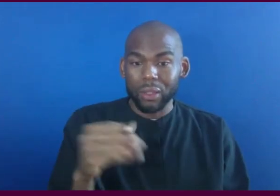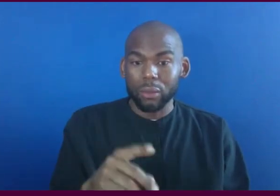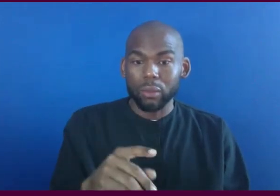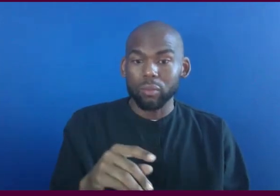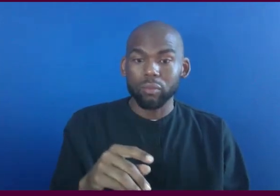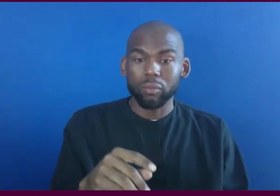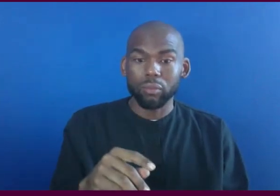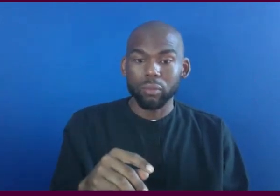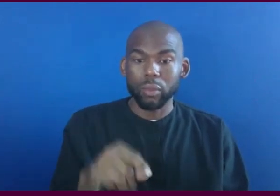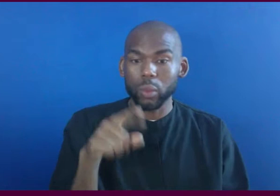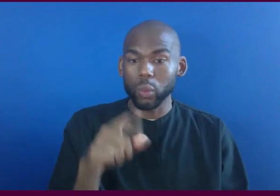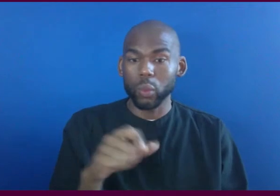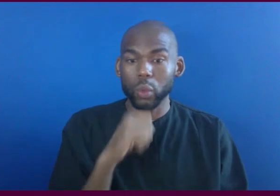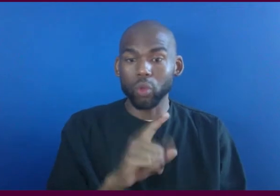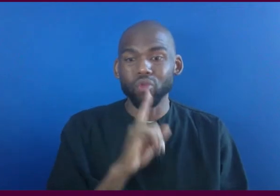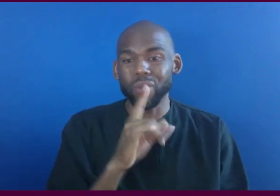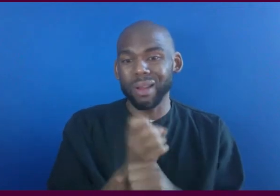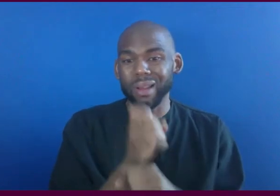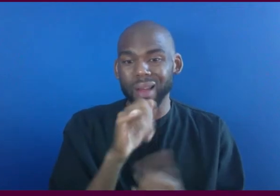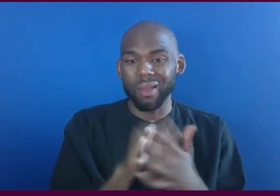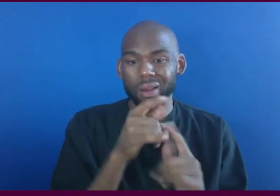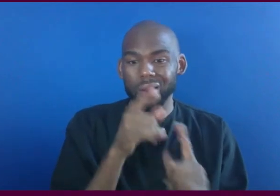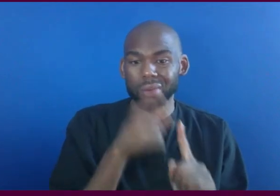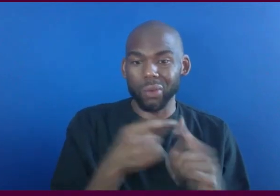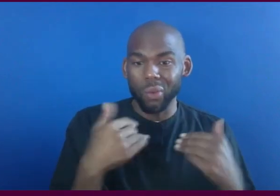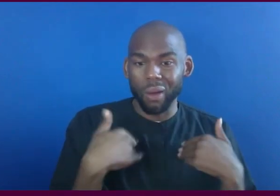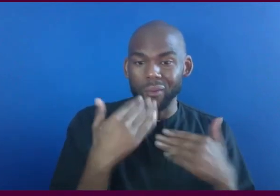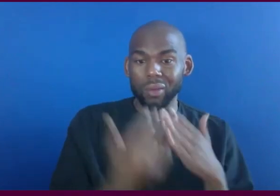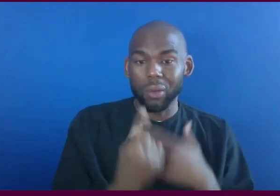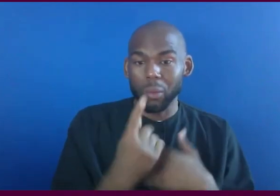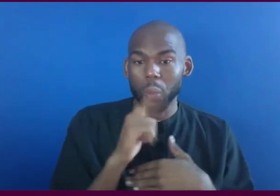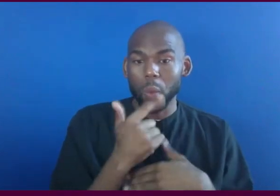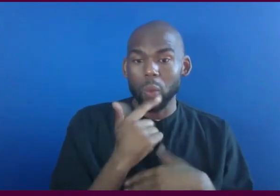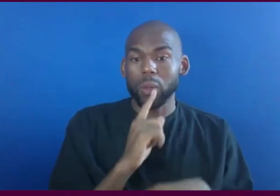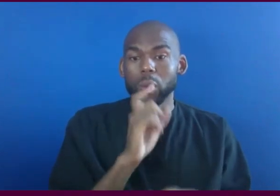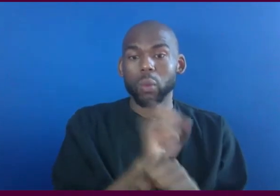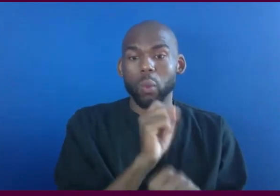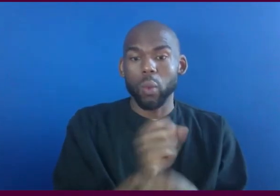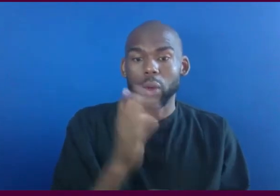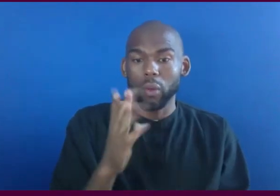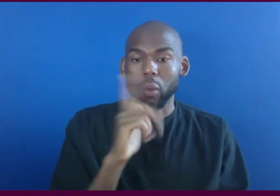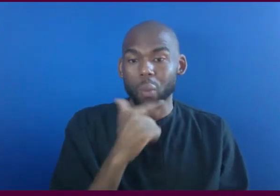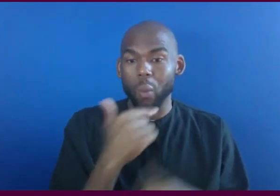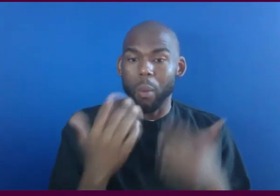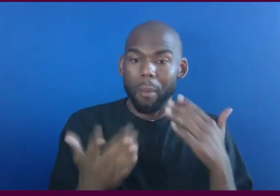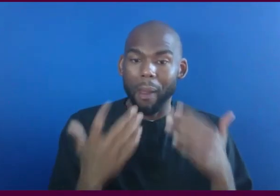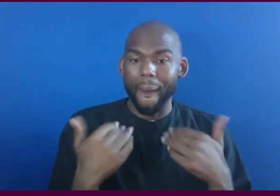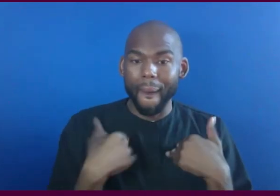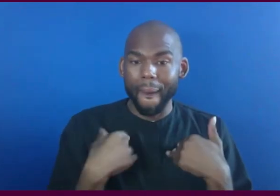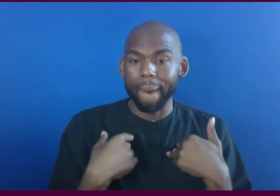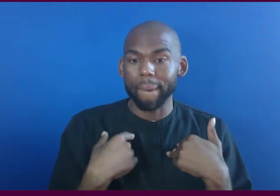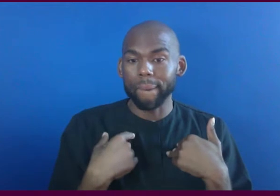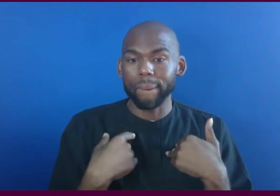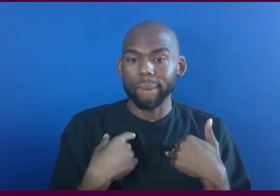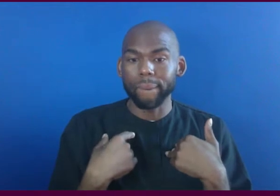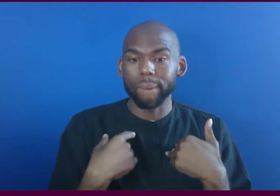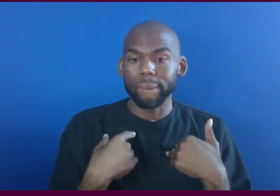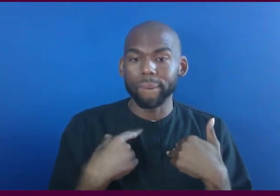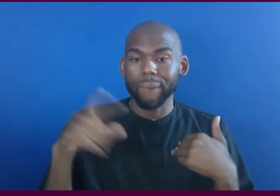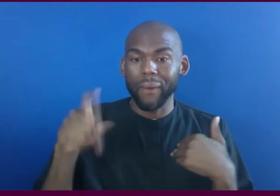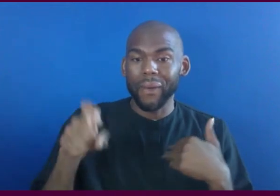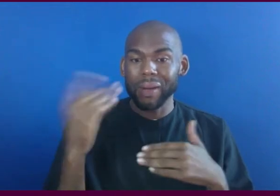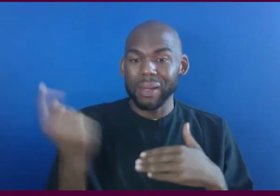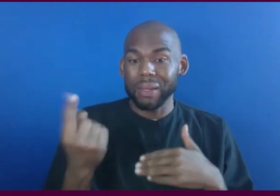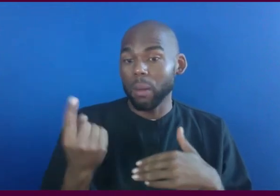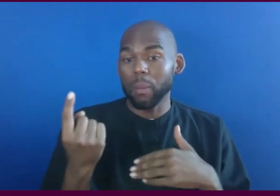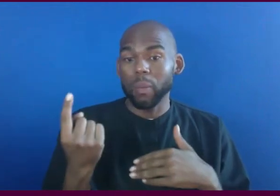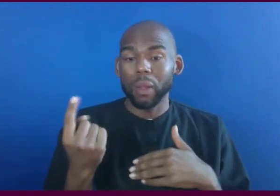And you don't really get that until you have someone who's working there who might need